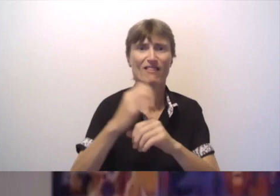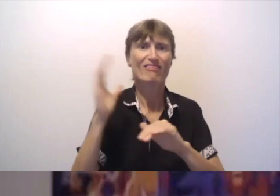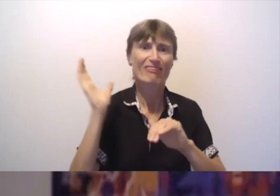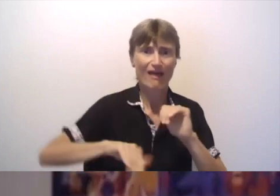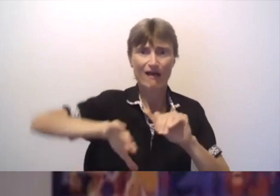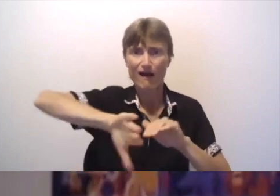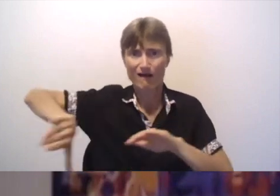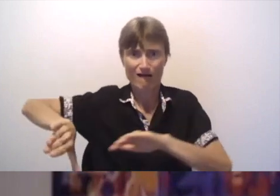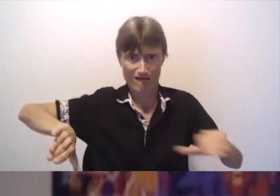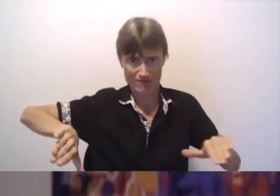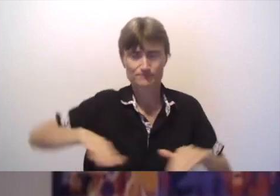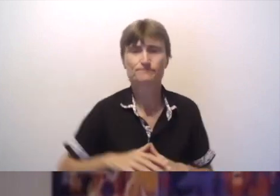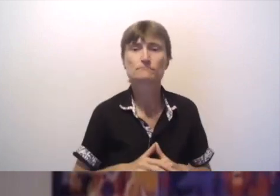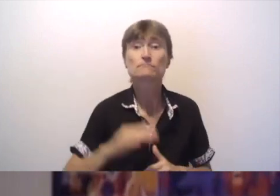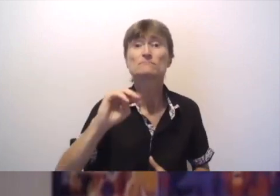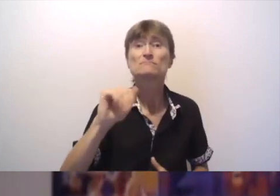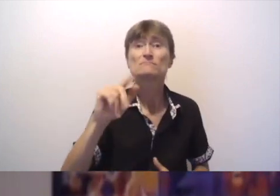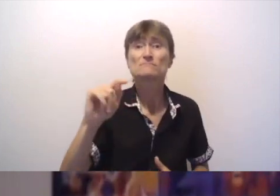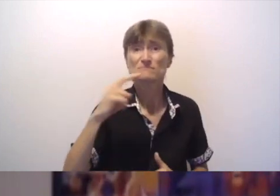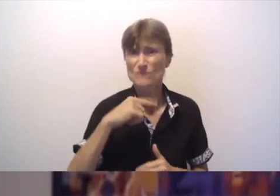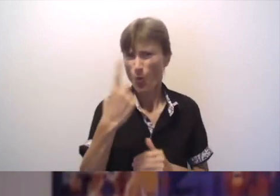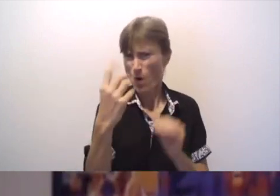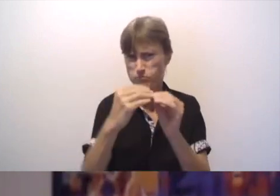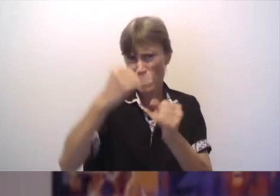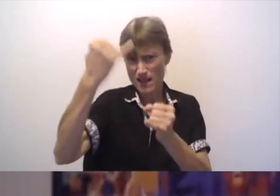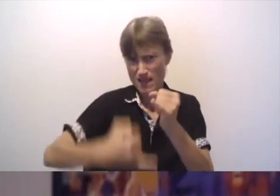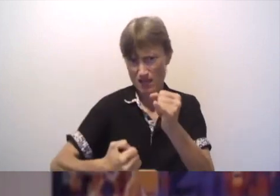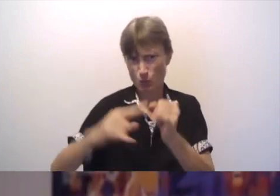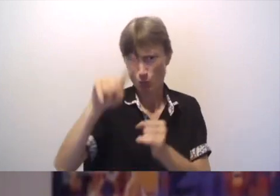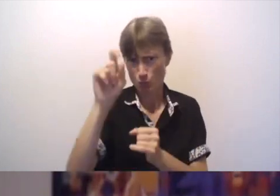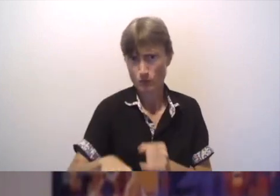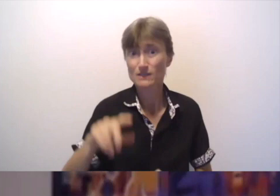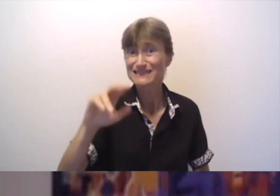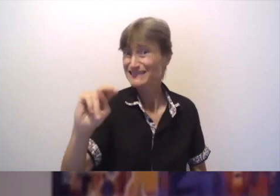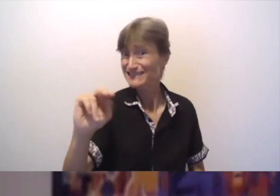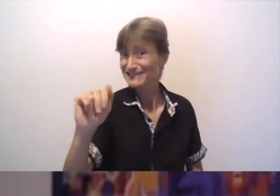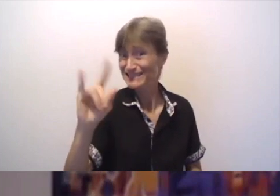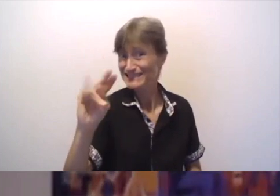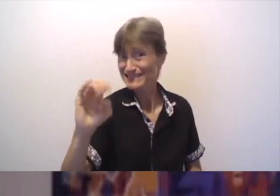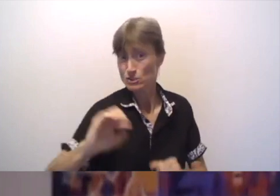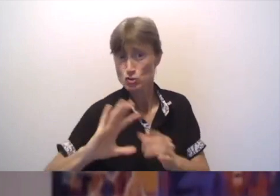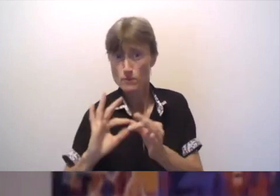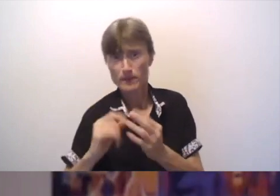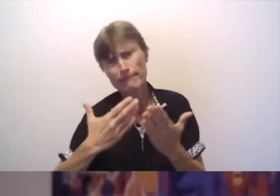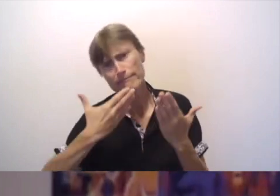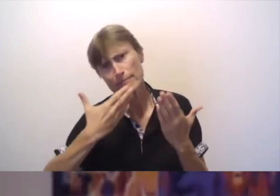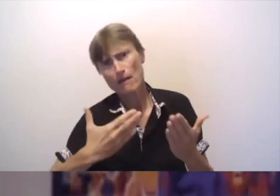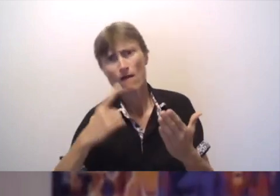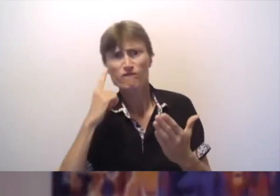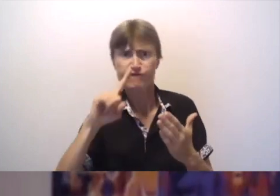uh but from nadine um who you know she says thanks for putting this together and we've been getting some amazing comments from people who